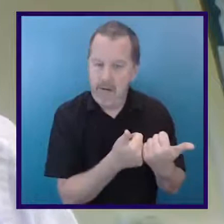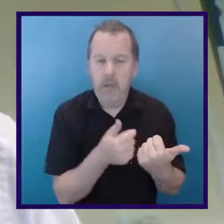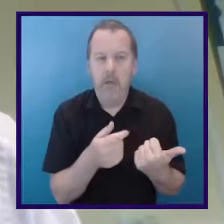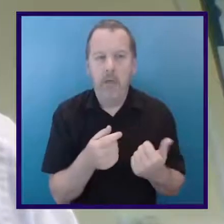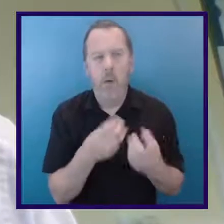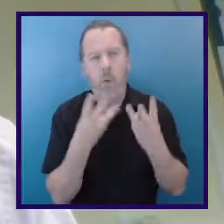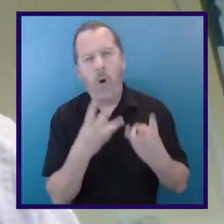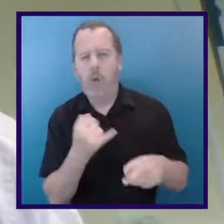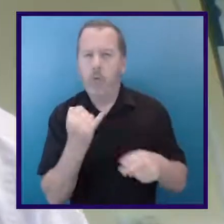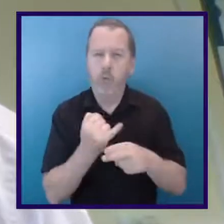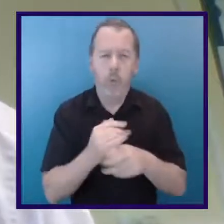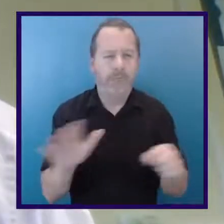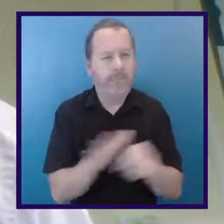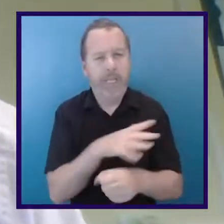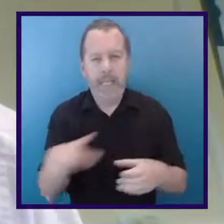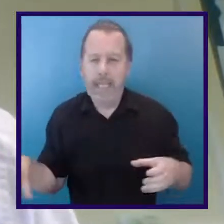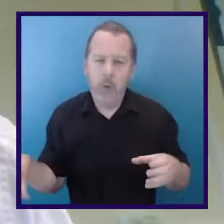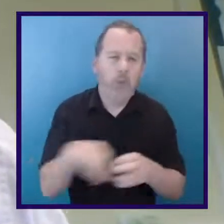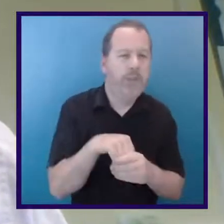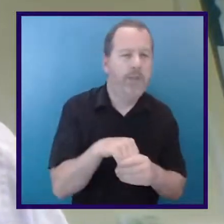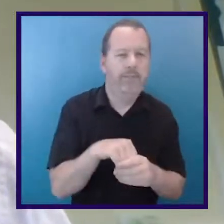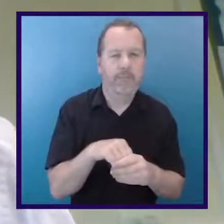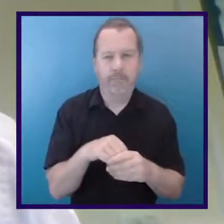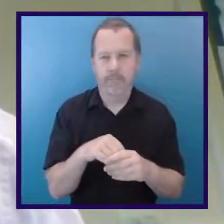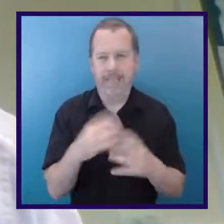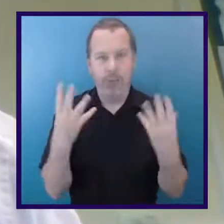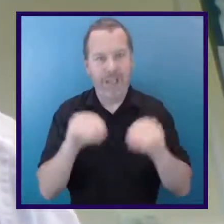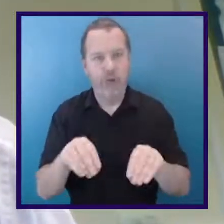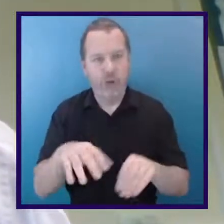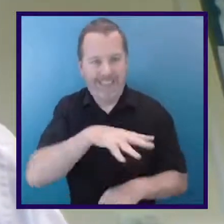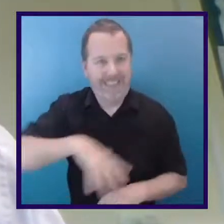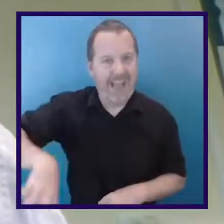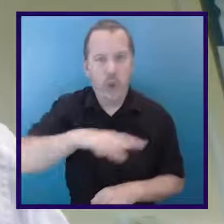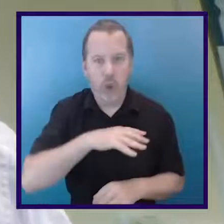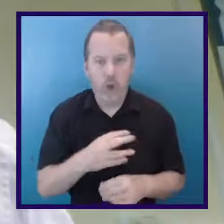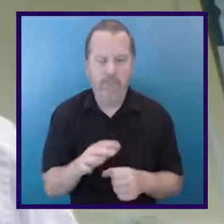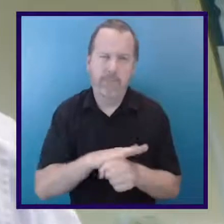You know I think if we want to be truly inclusive schools, we want to be a truly inclusive education